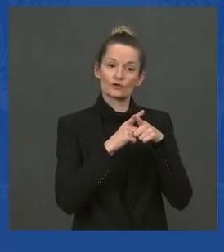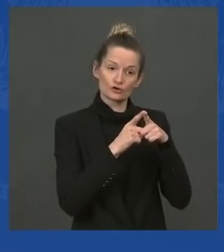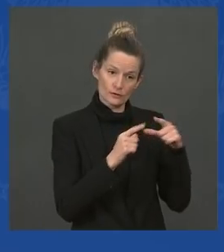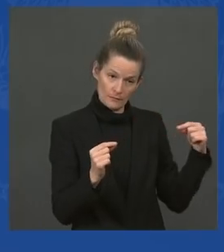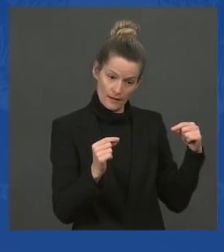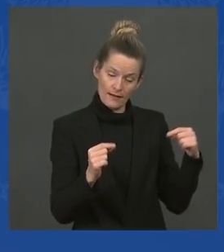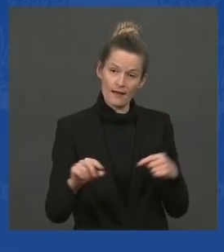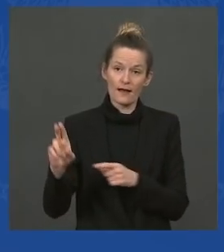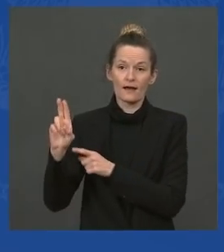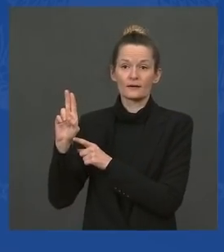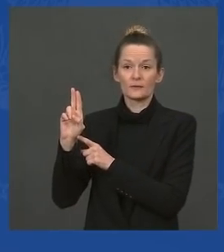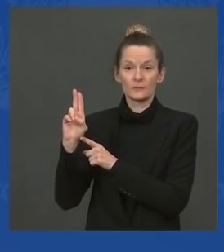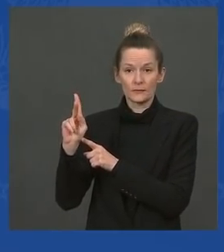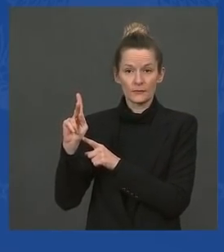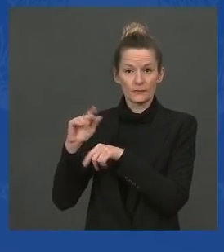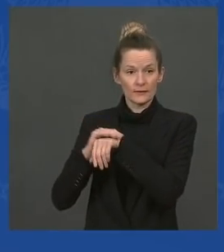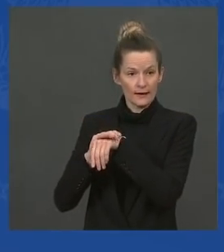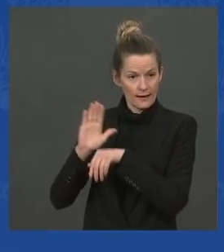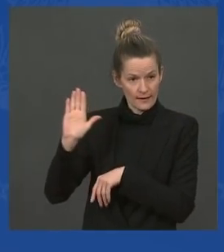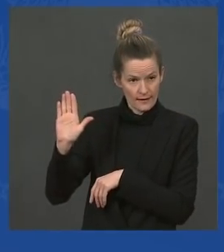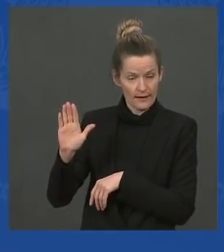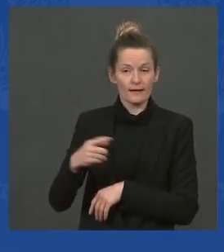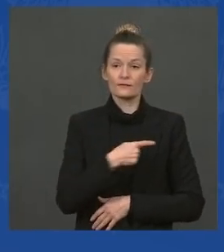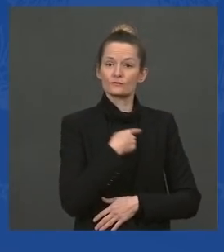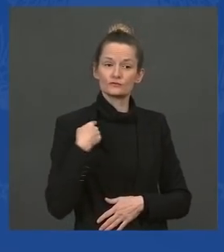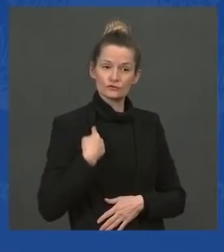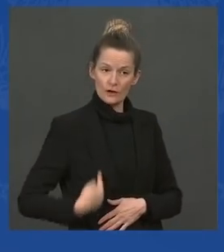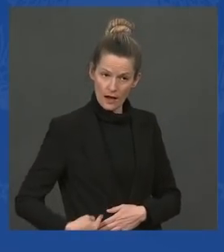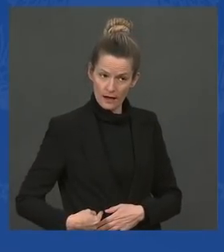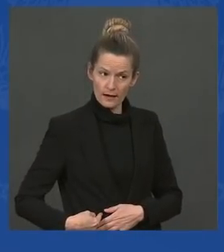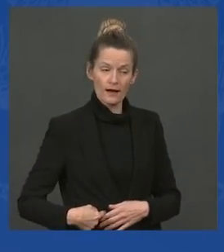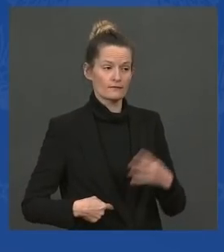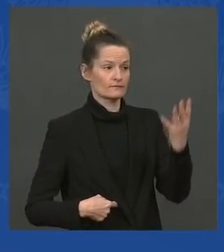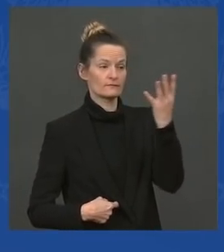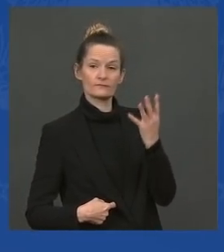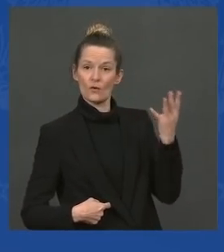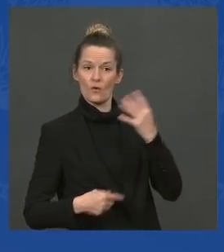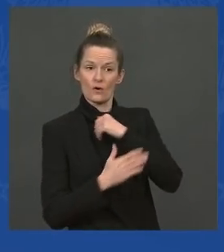And China may do more as well. This coordinated action will help us deal